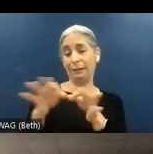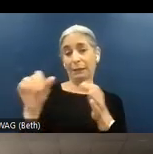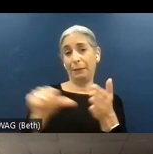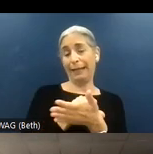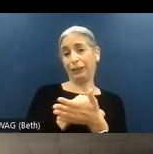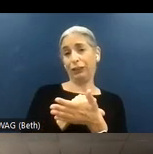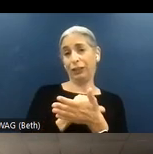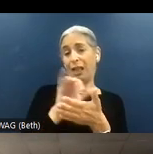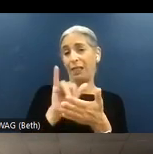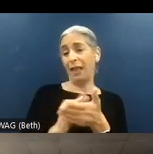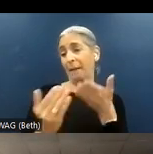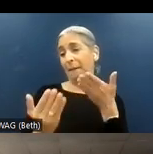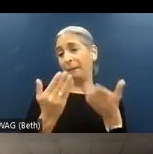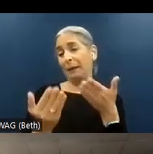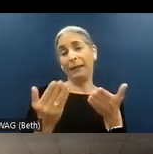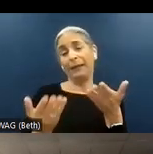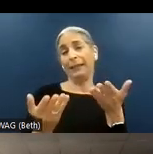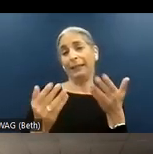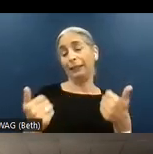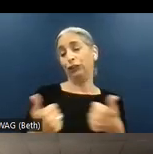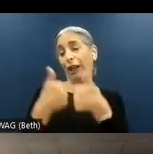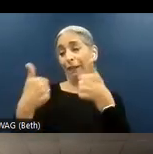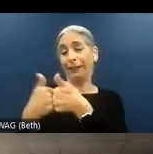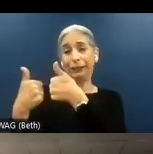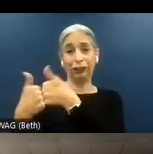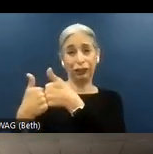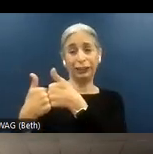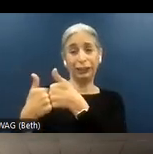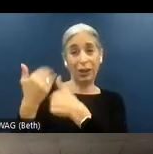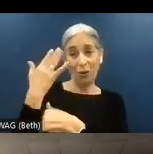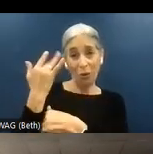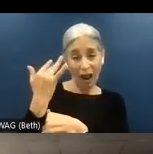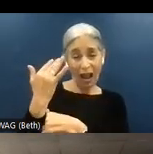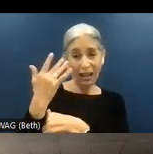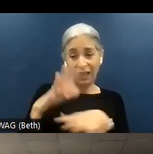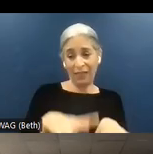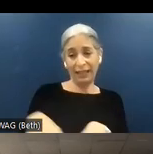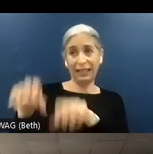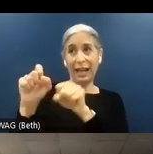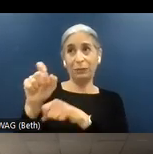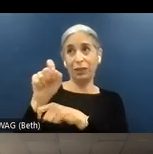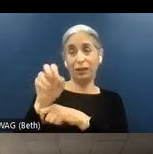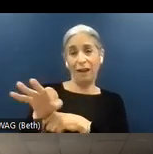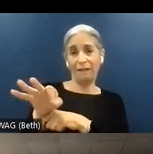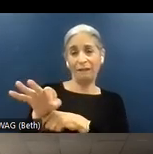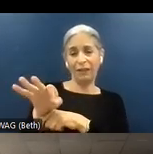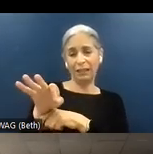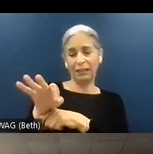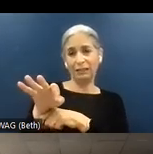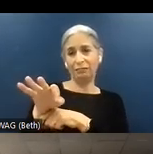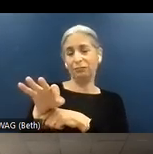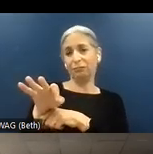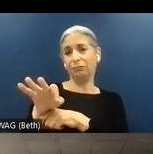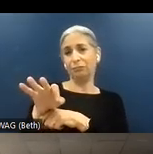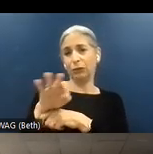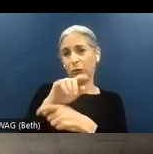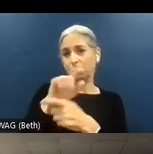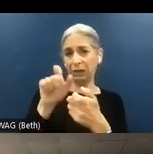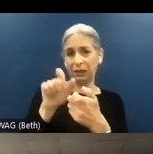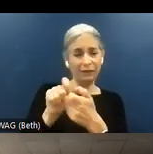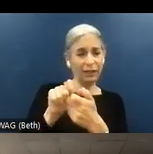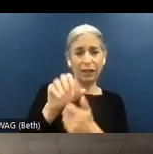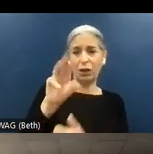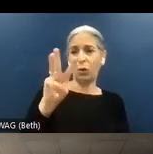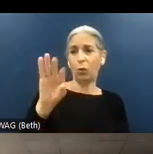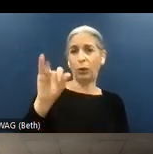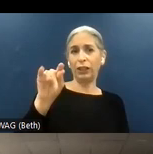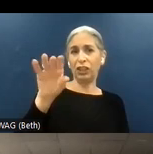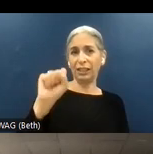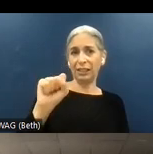there might be challenges because of the adoption of certain widgets or third-party components.